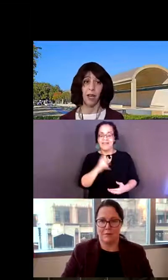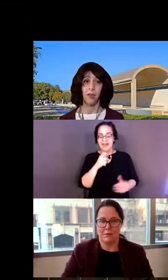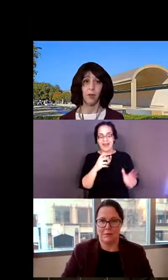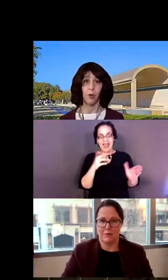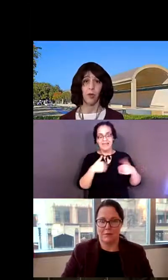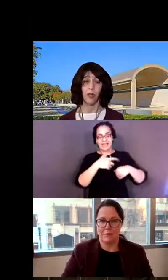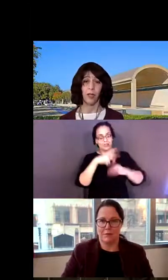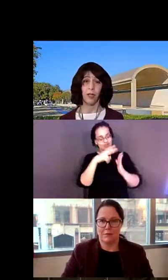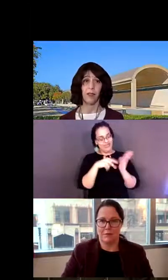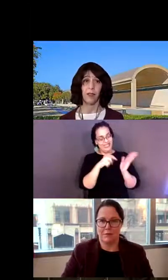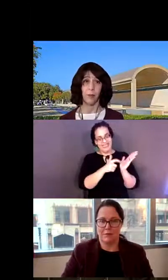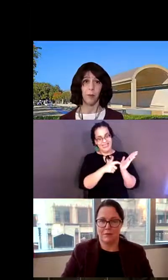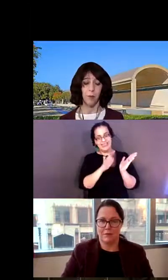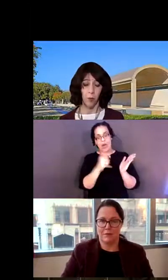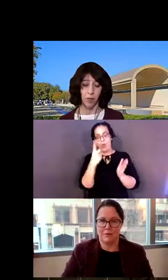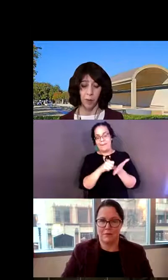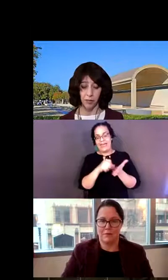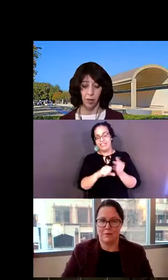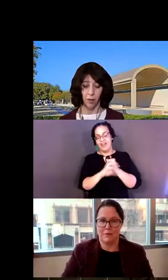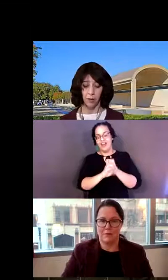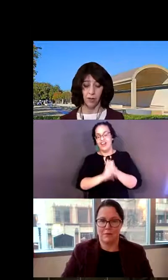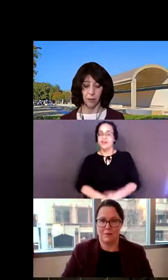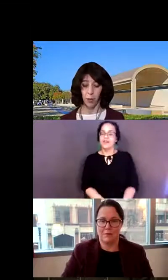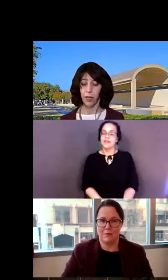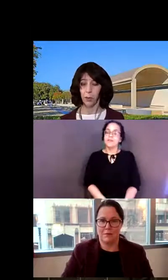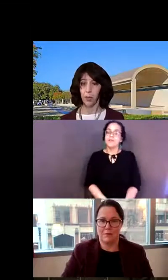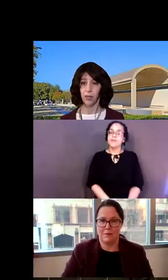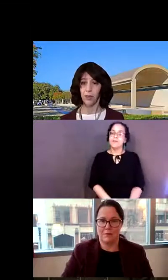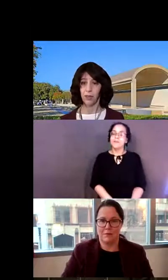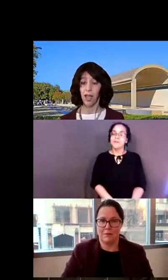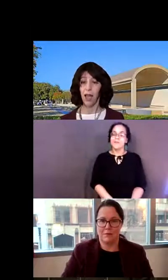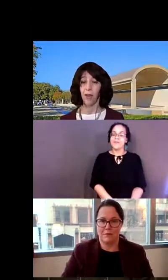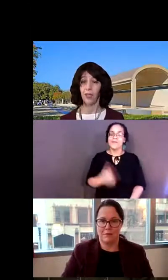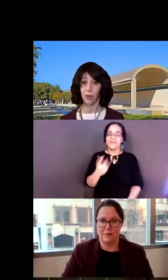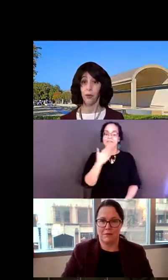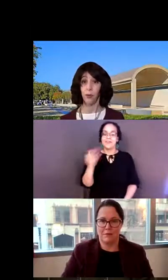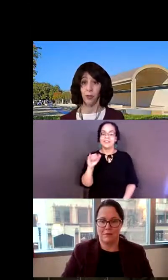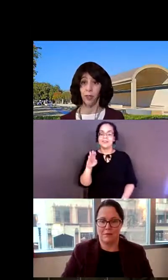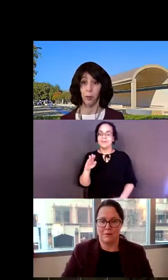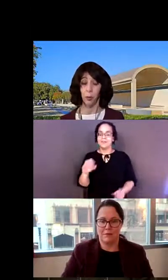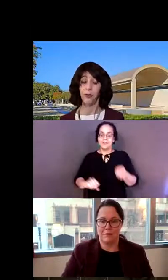so one of the best jobs a support care